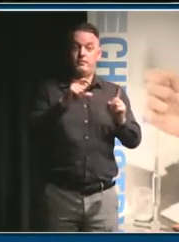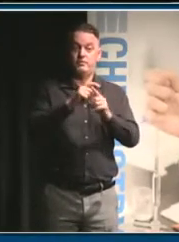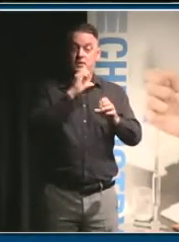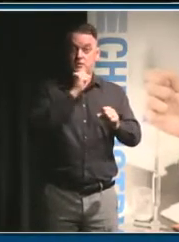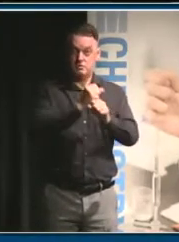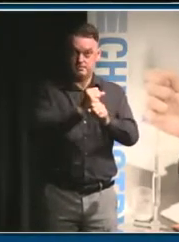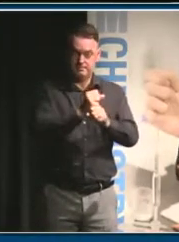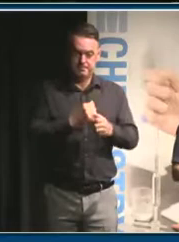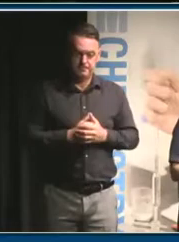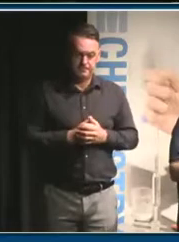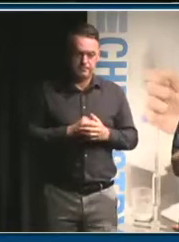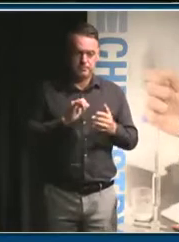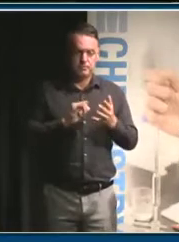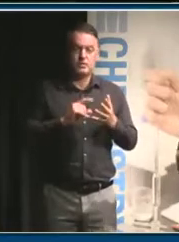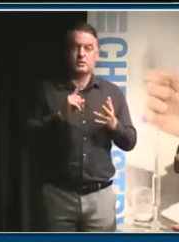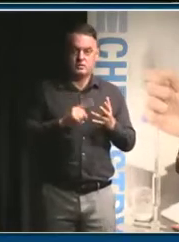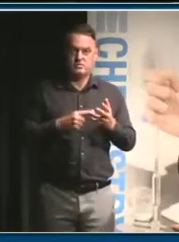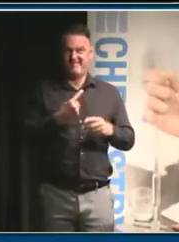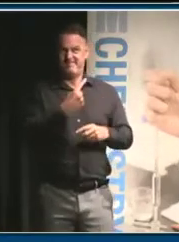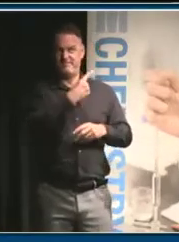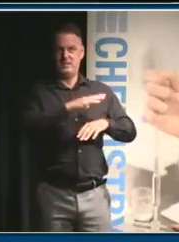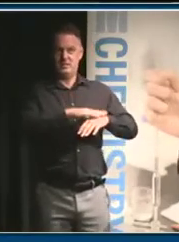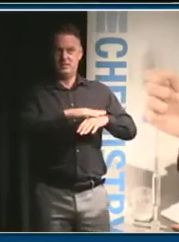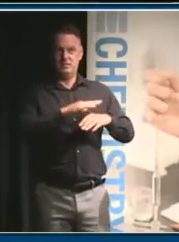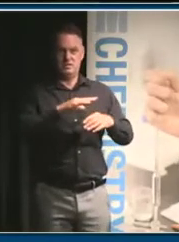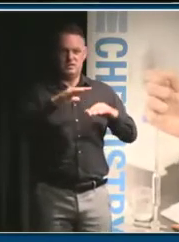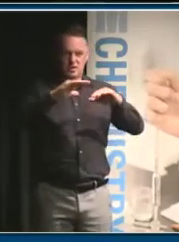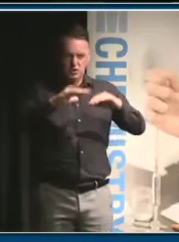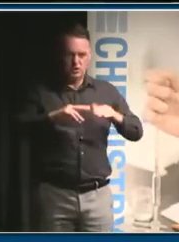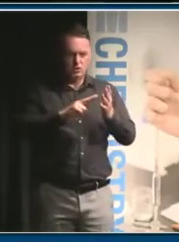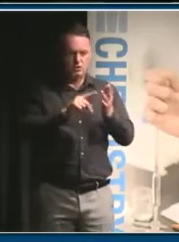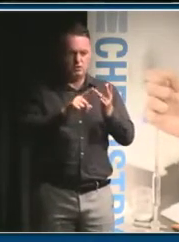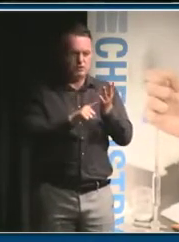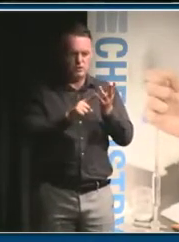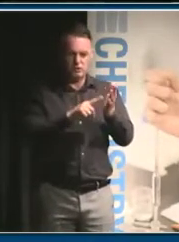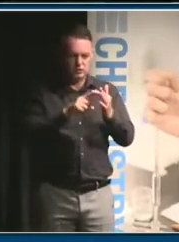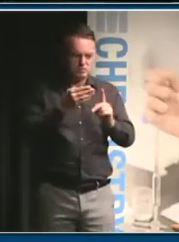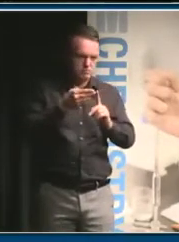And so back then they were called low volume exemption pre-manufacturing notification. This